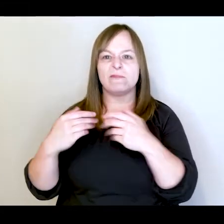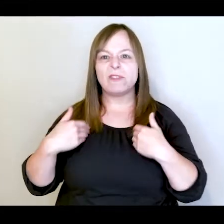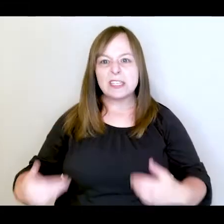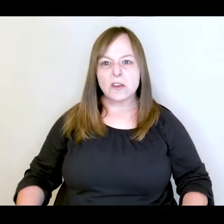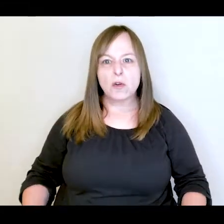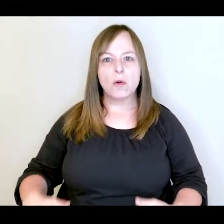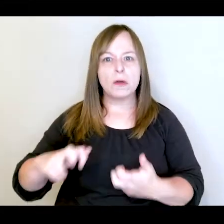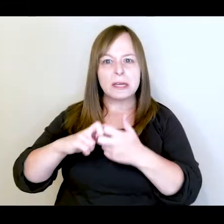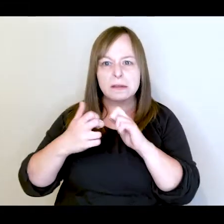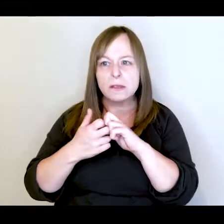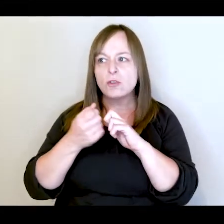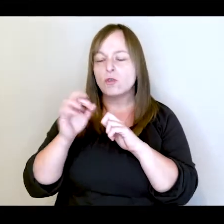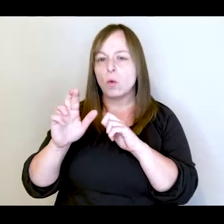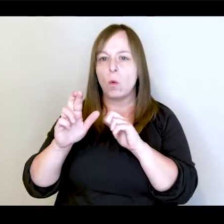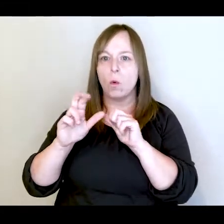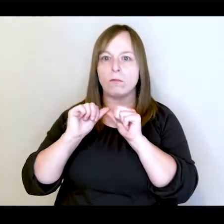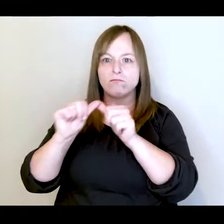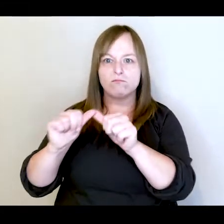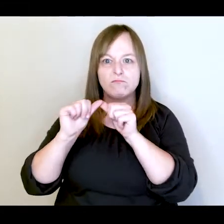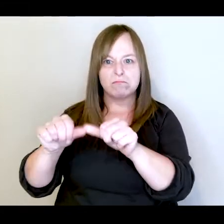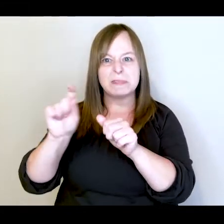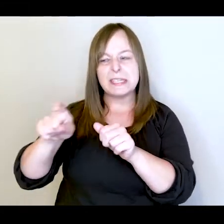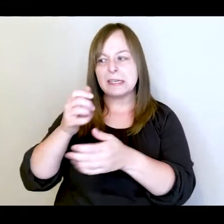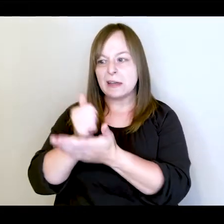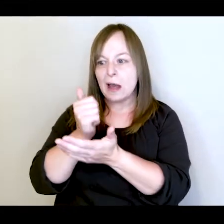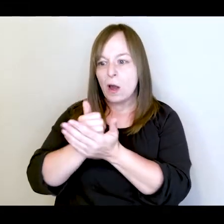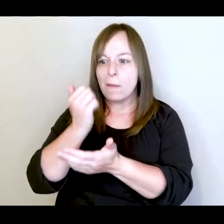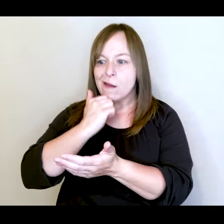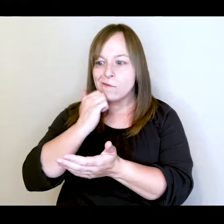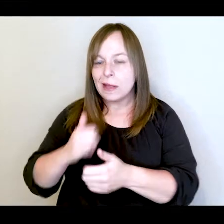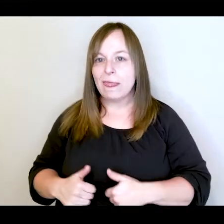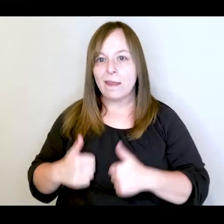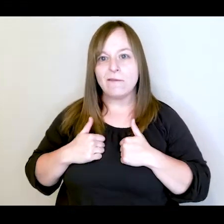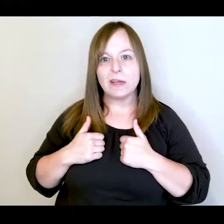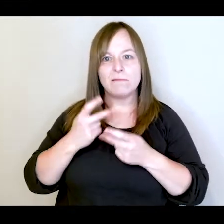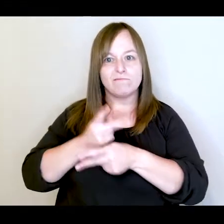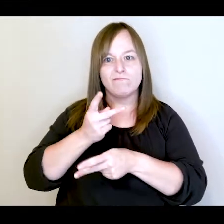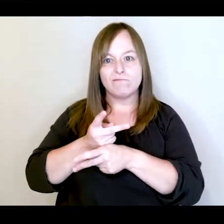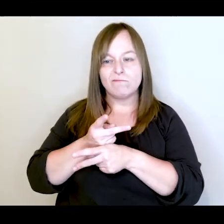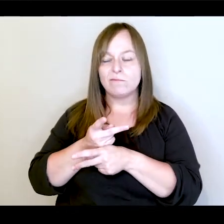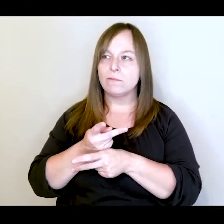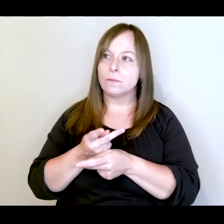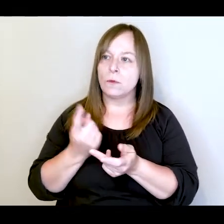physical condition who needs daily care with activities of daily living, which is